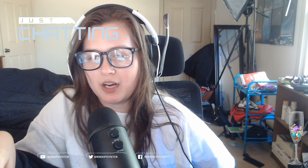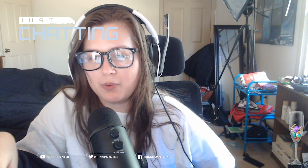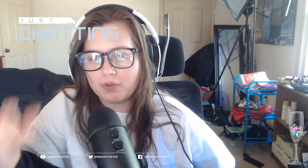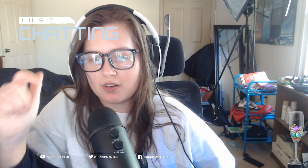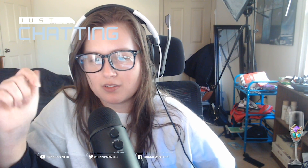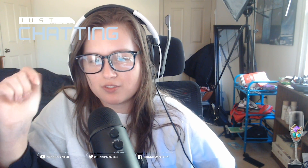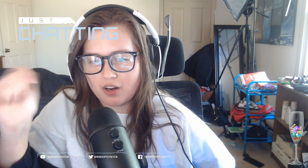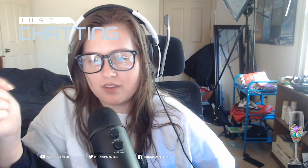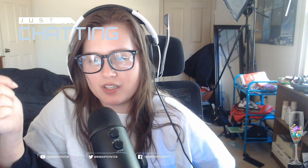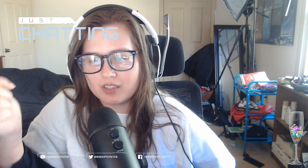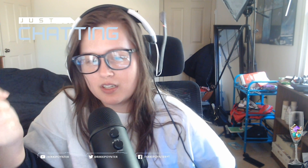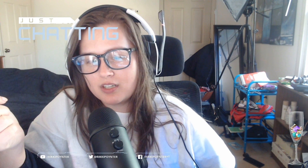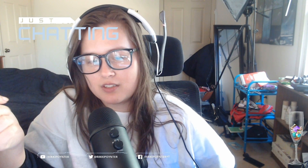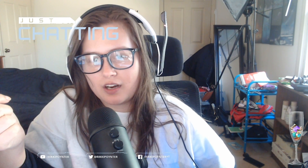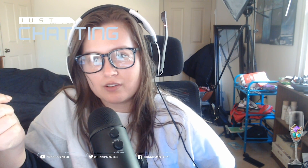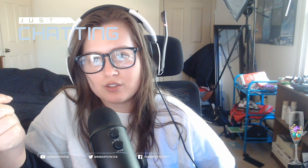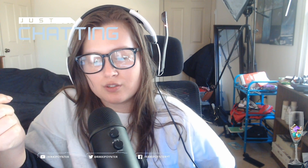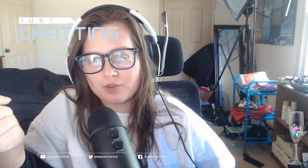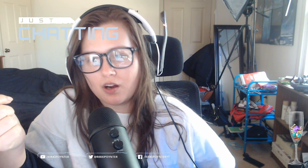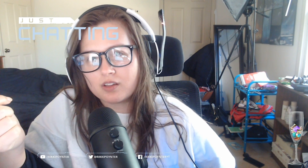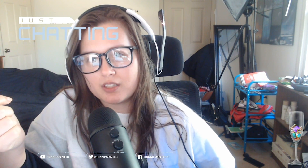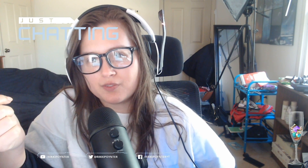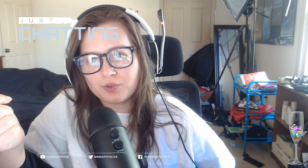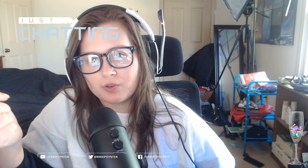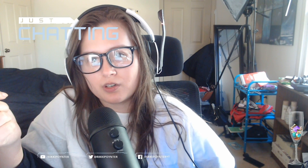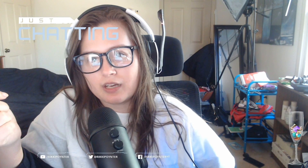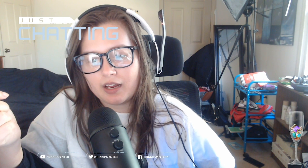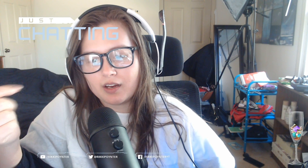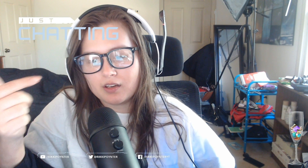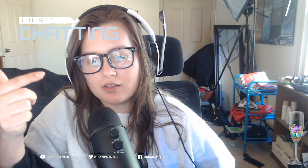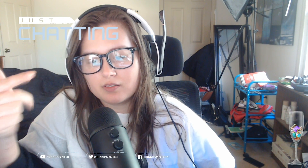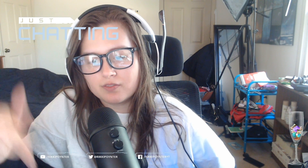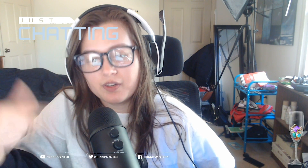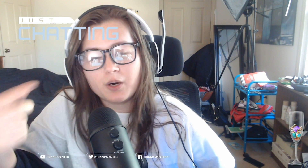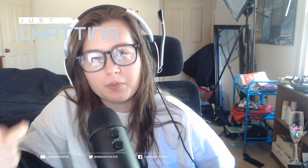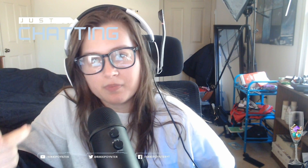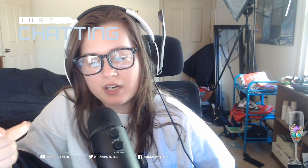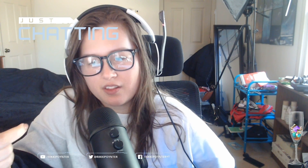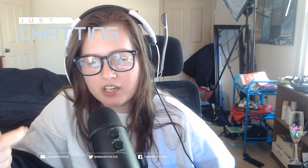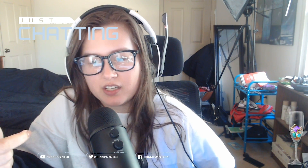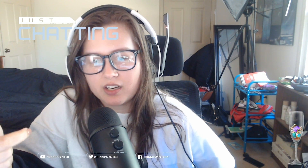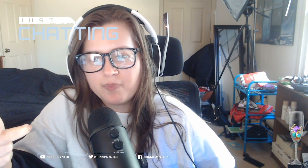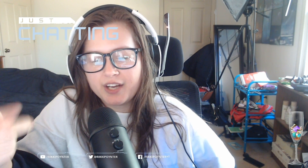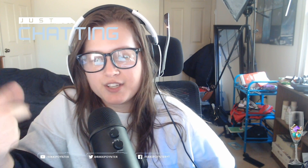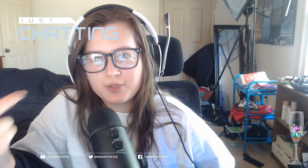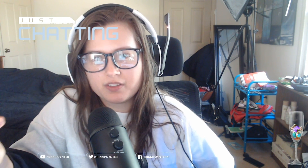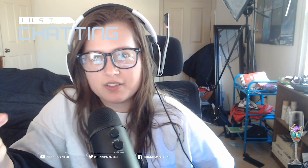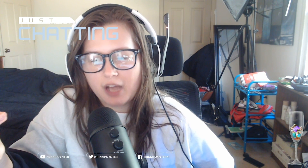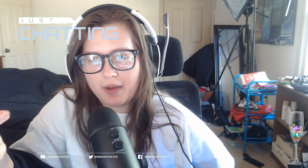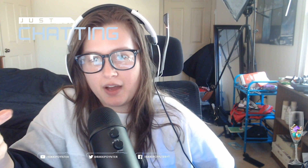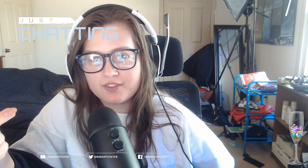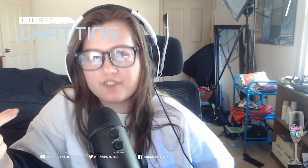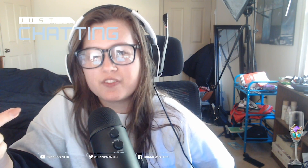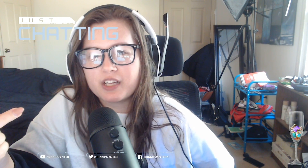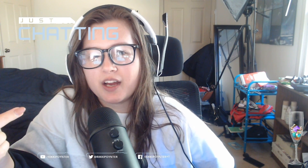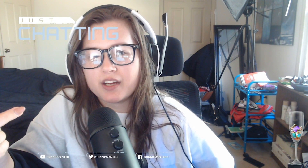were driving down to Raleigh for a film thing, and she wanted to stop at Chick-fil-A.